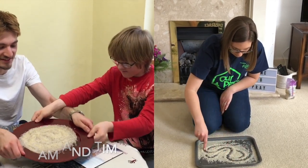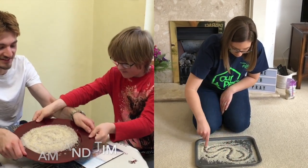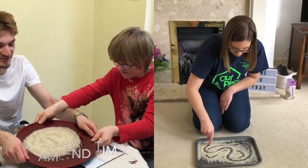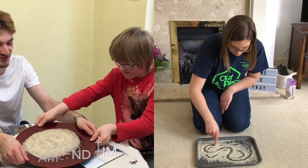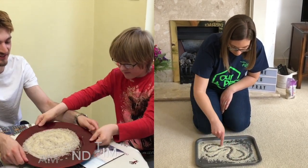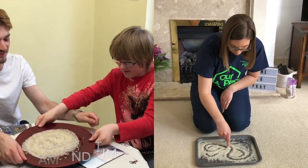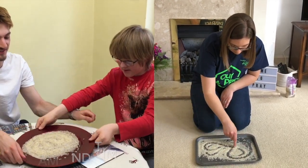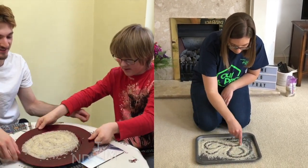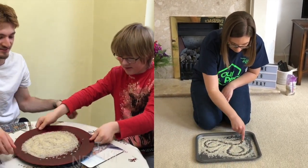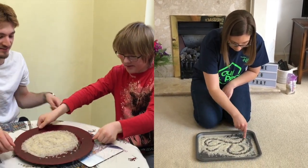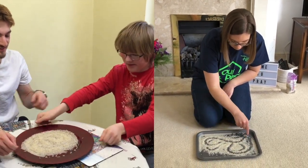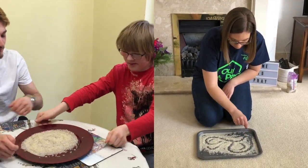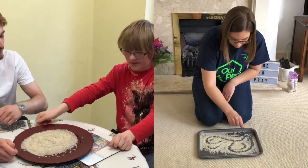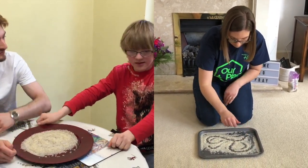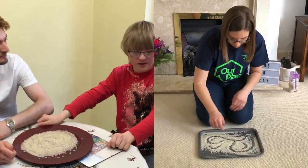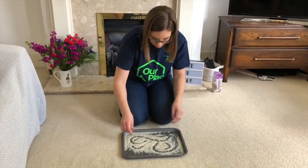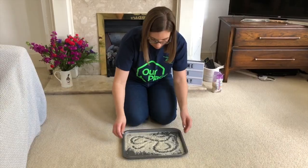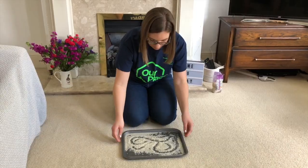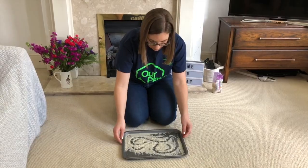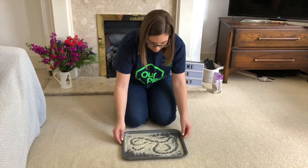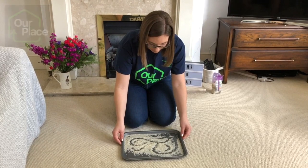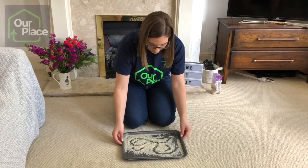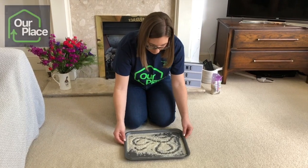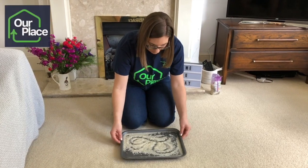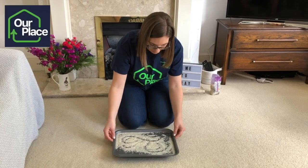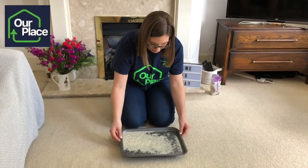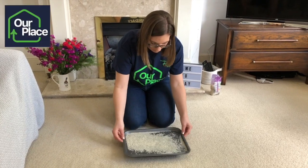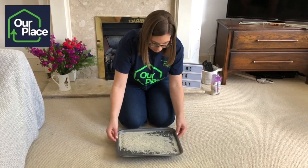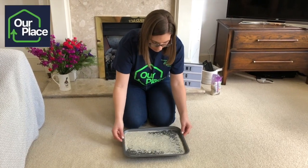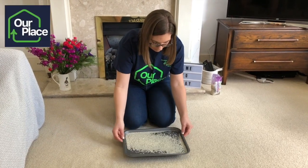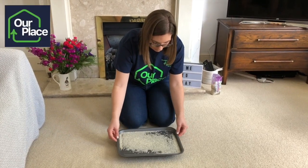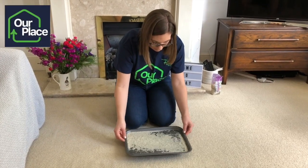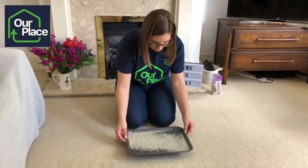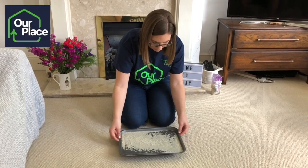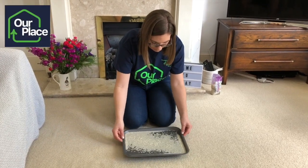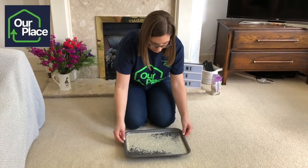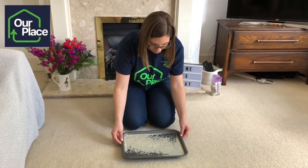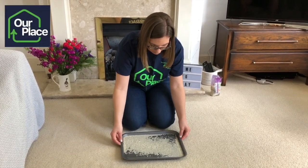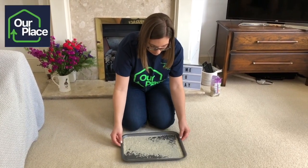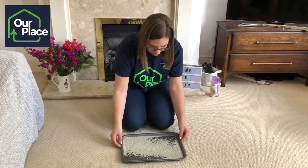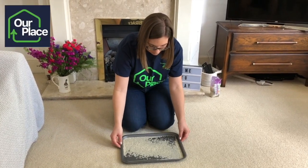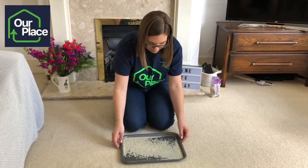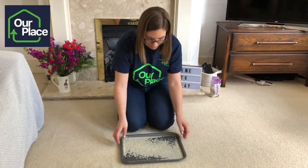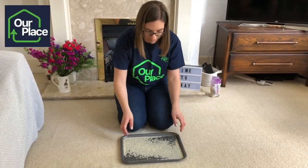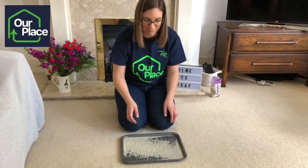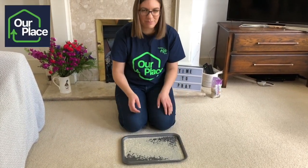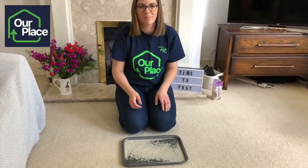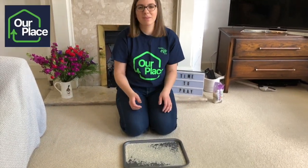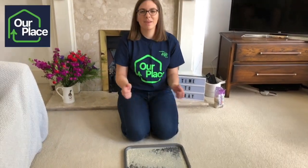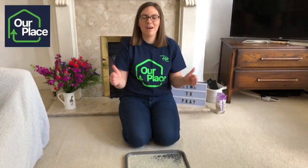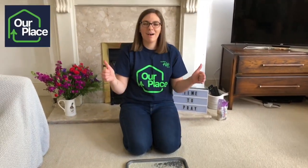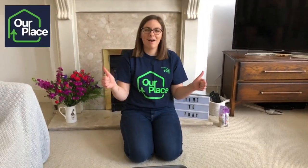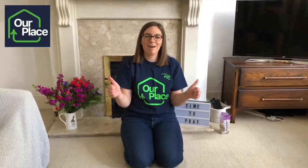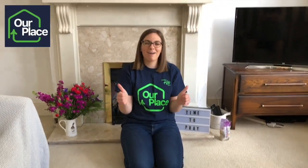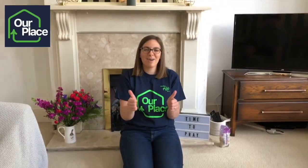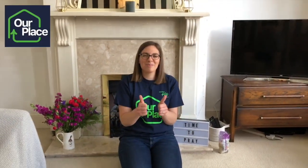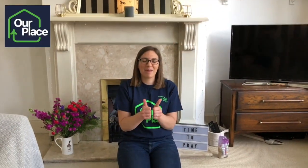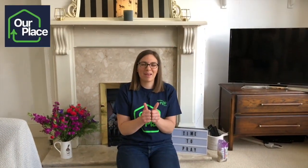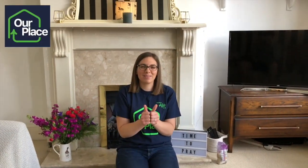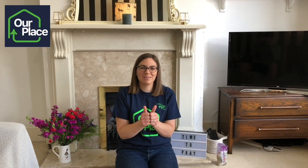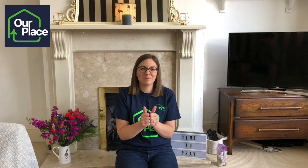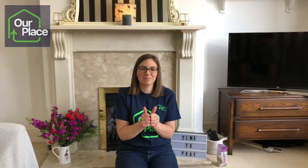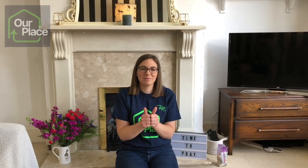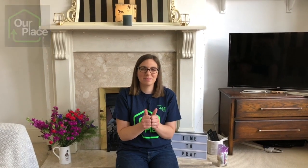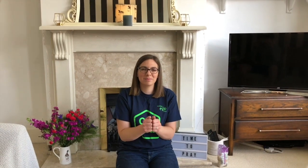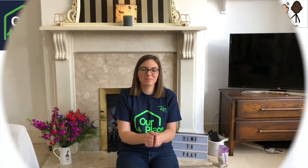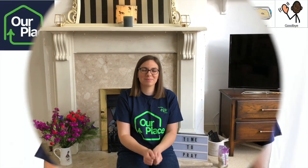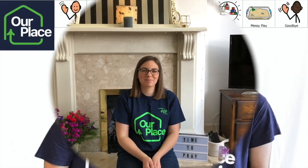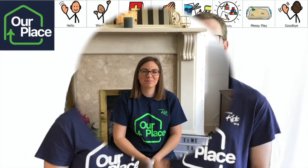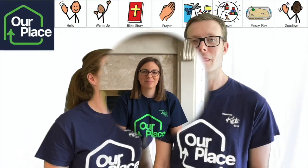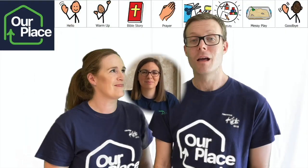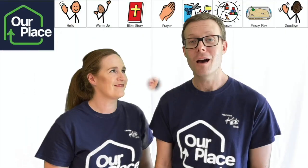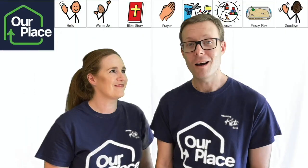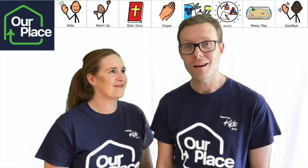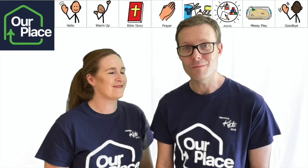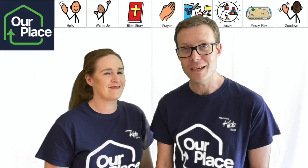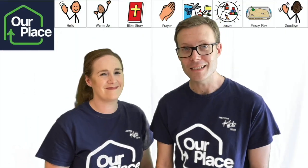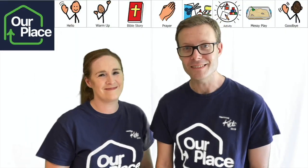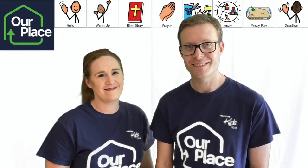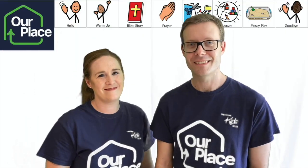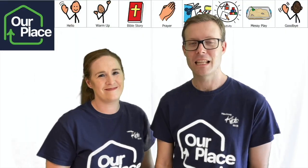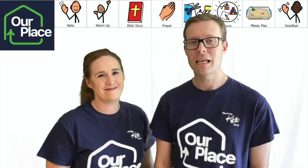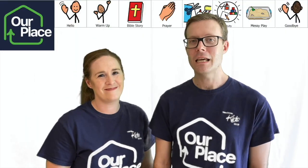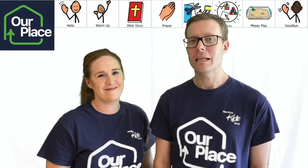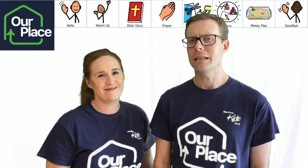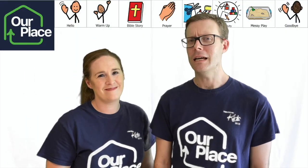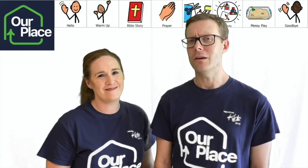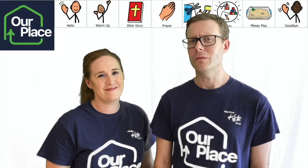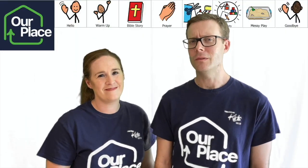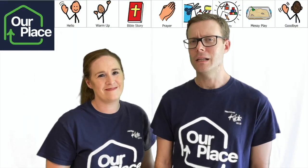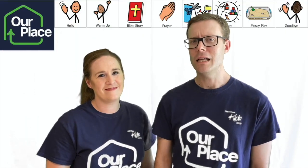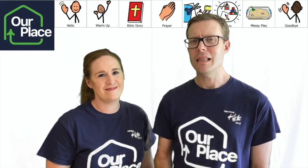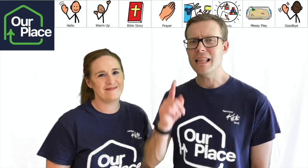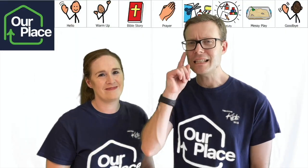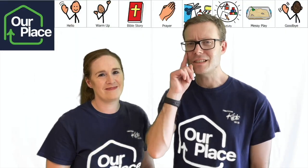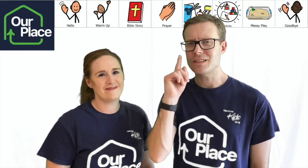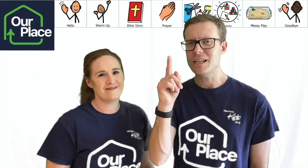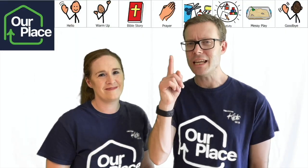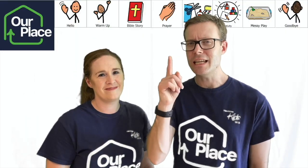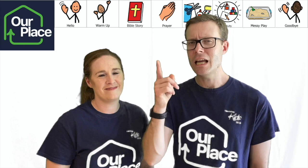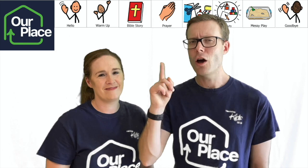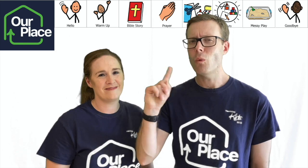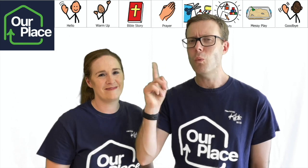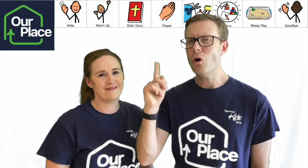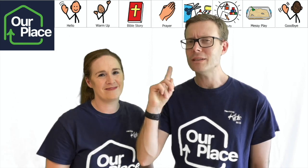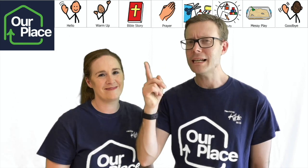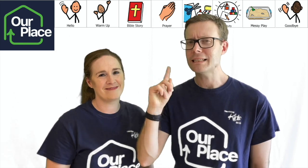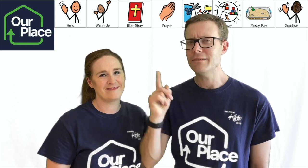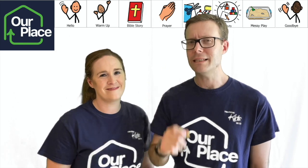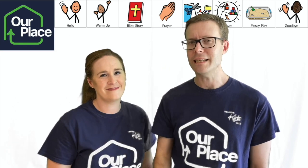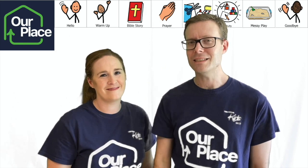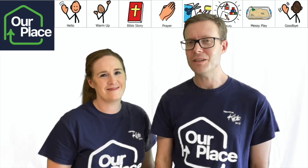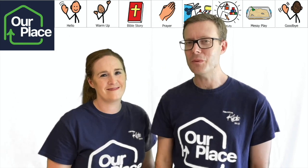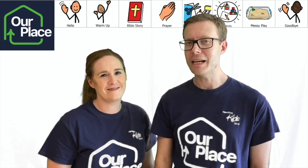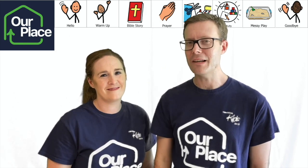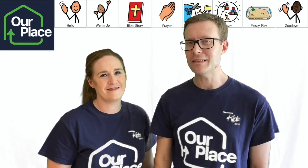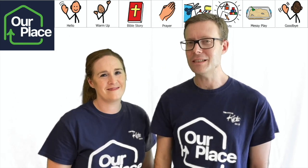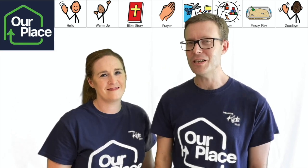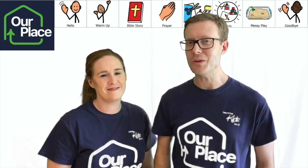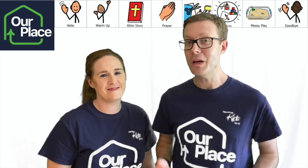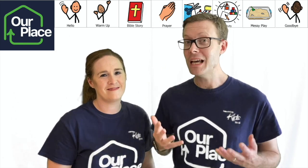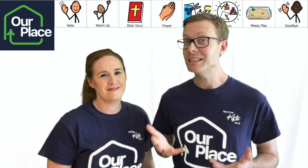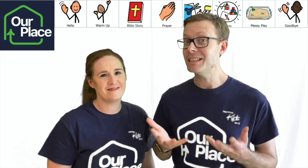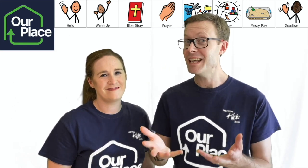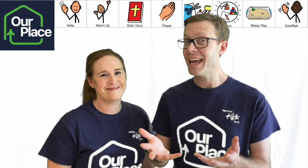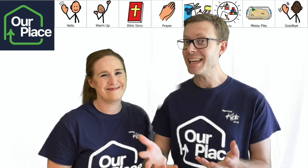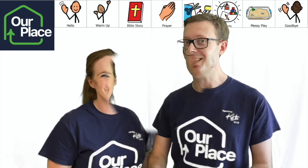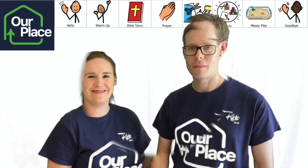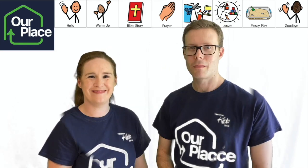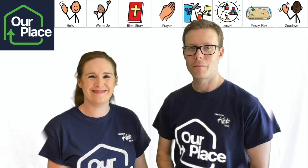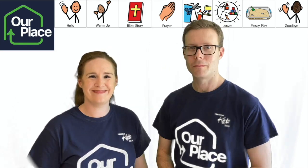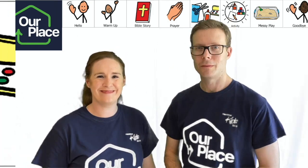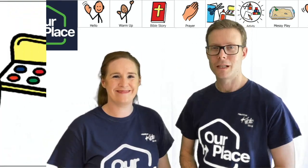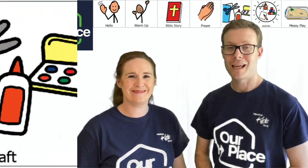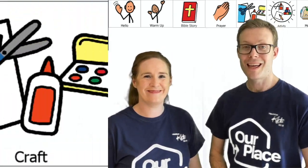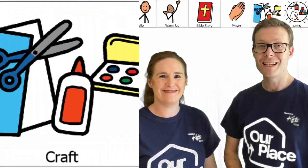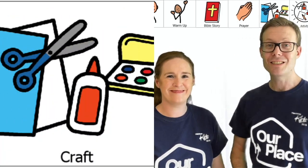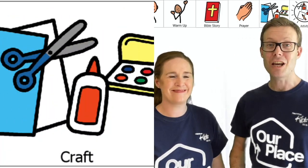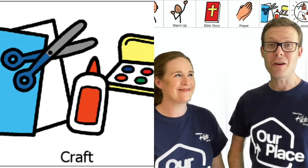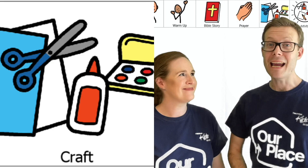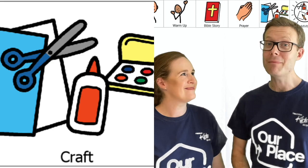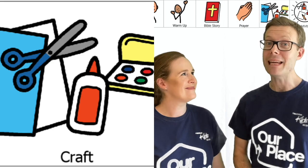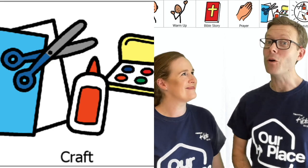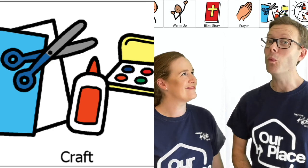amen now let's see what activities we're going to do today so Amy what is